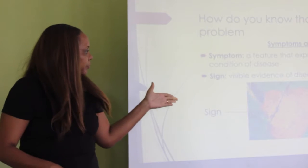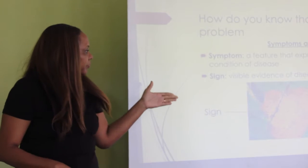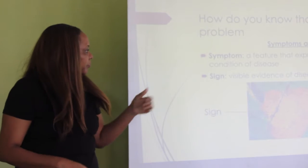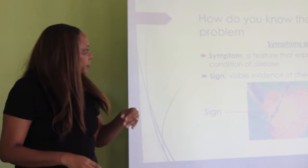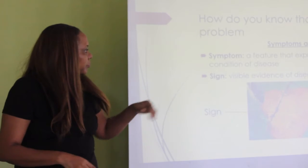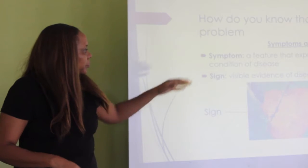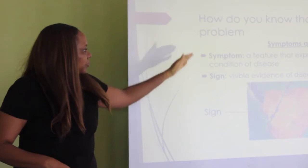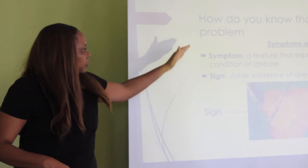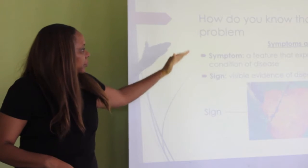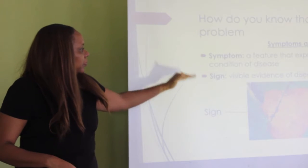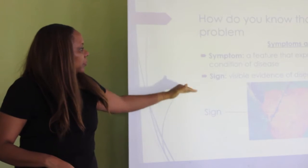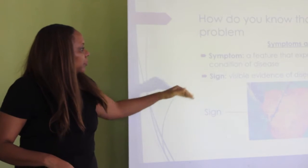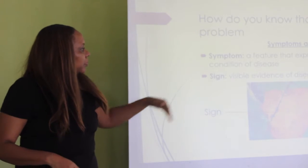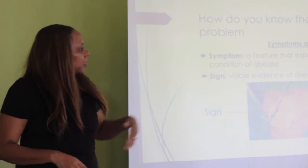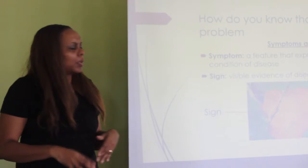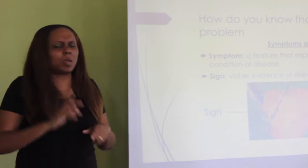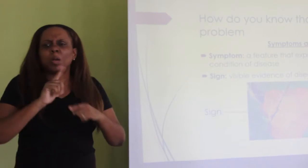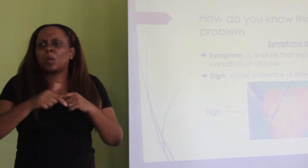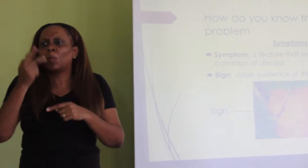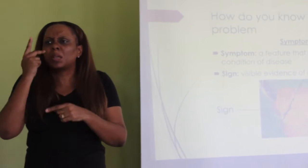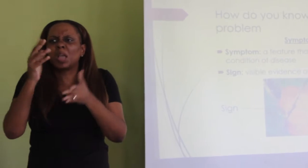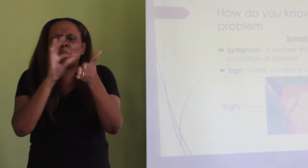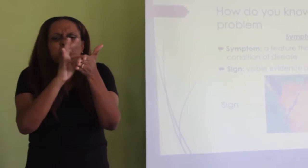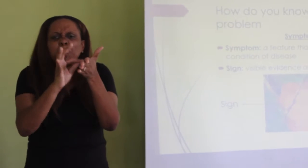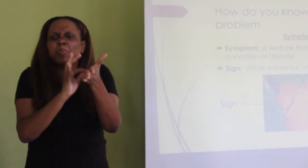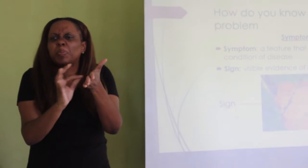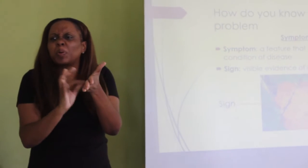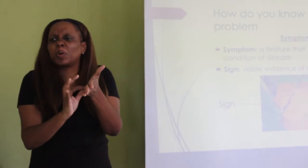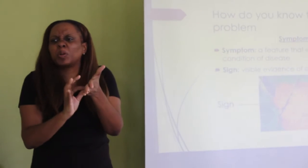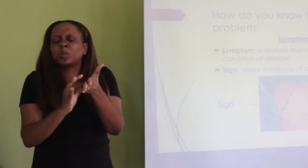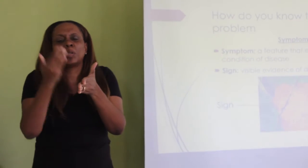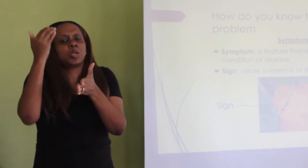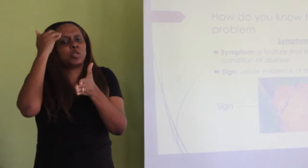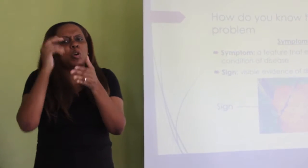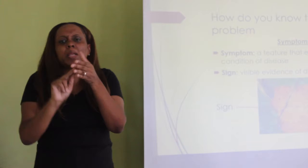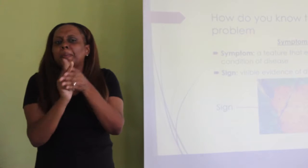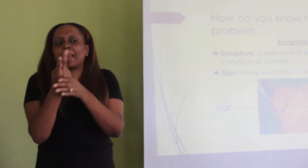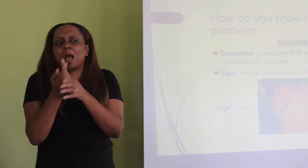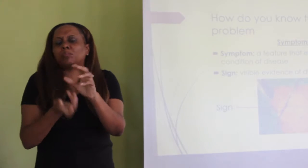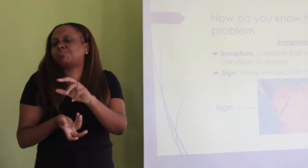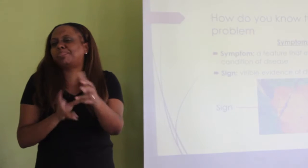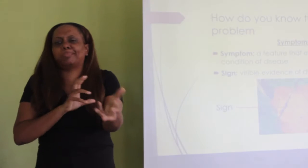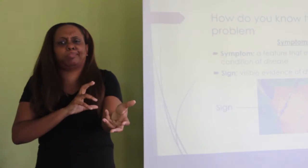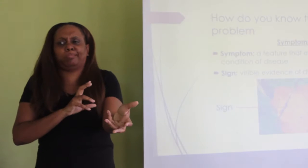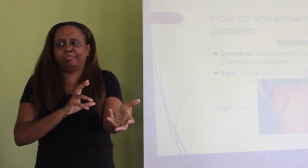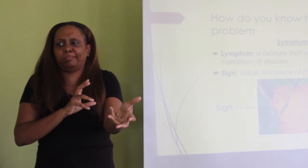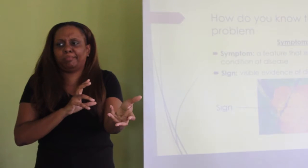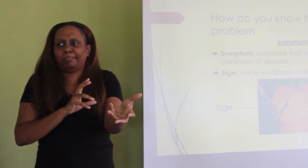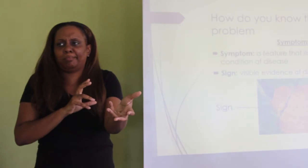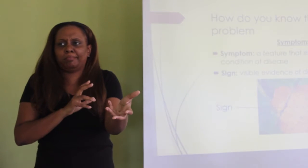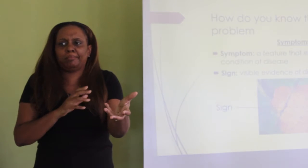indicates a condition of the disease so a symptom for example maybe that the plaque was brown